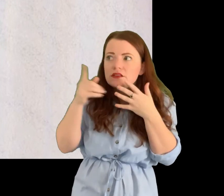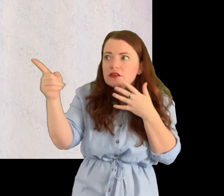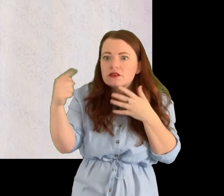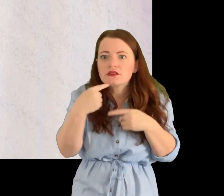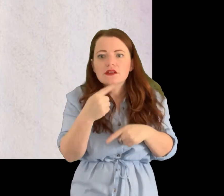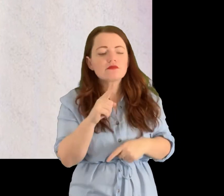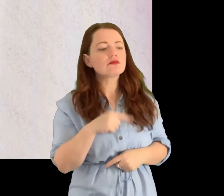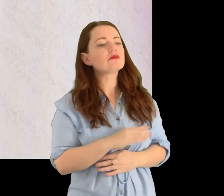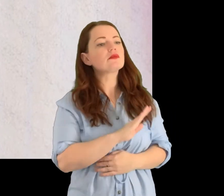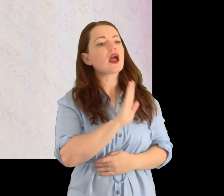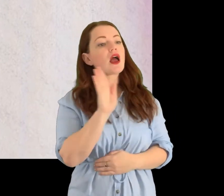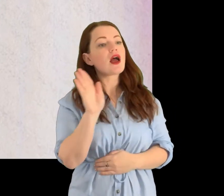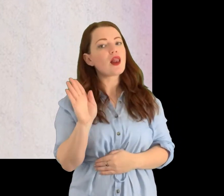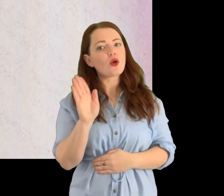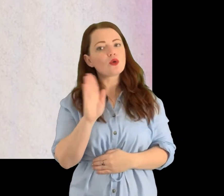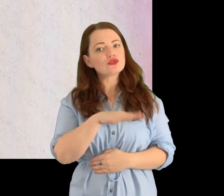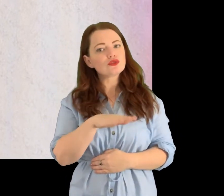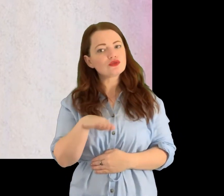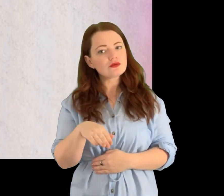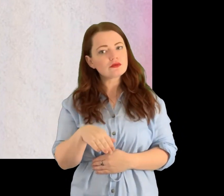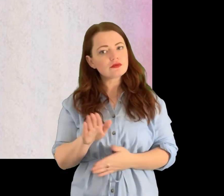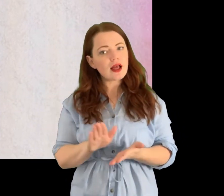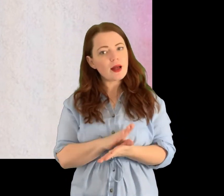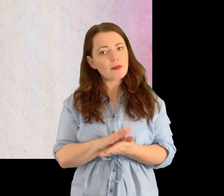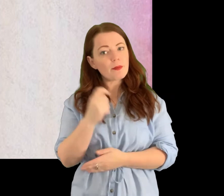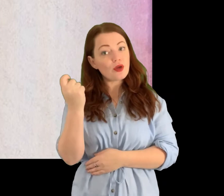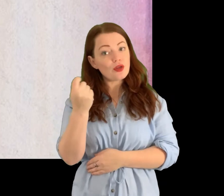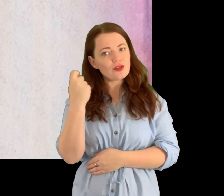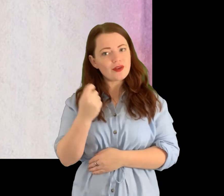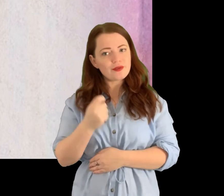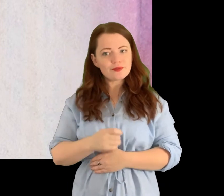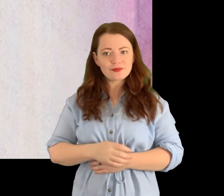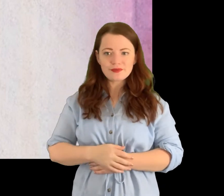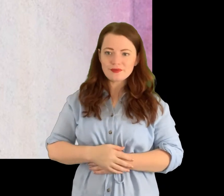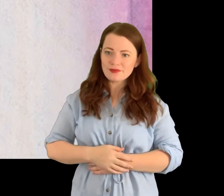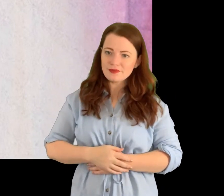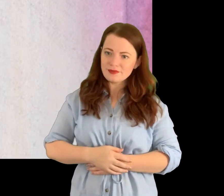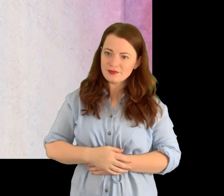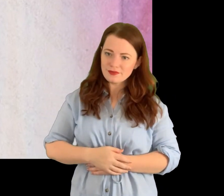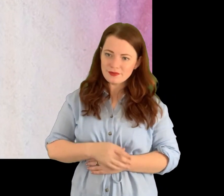“Hello children Happy birthday” Said the woman gently smiling